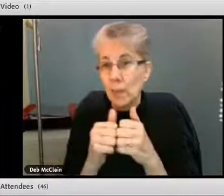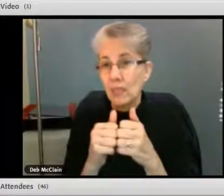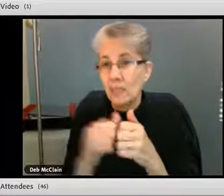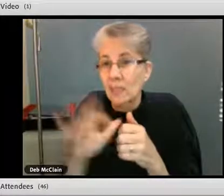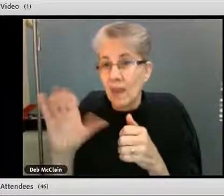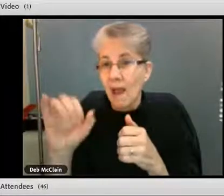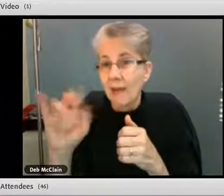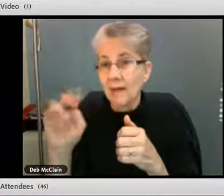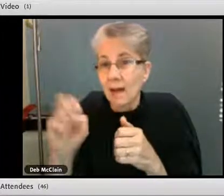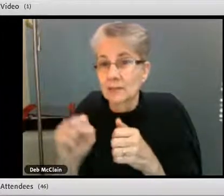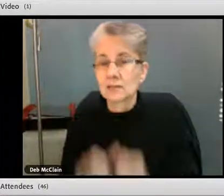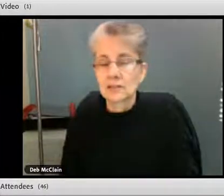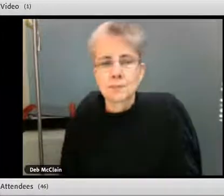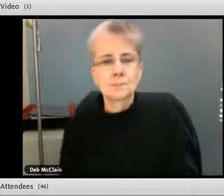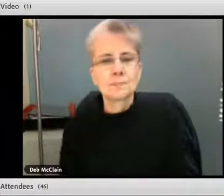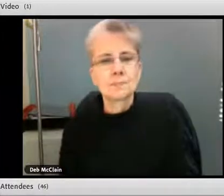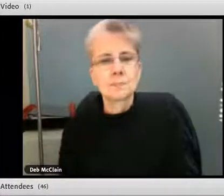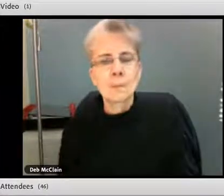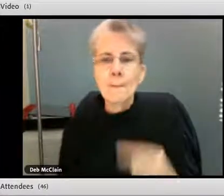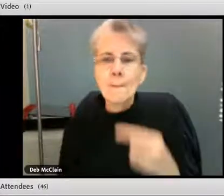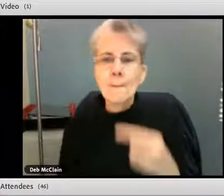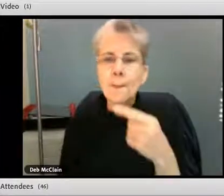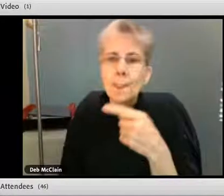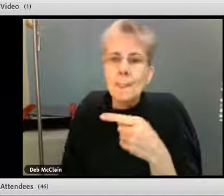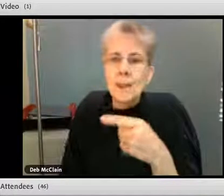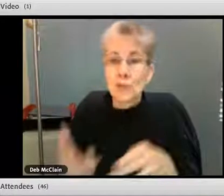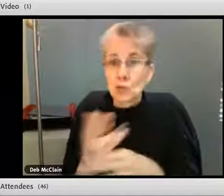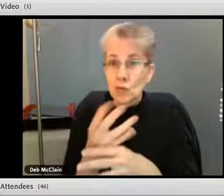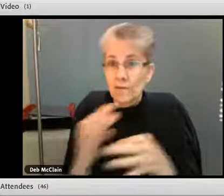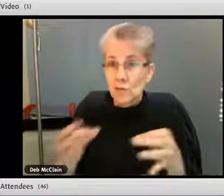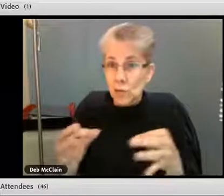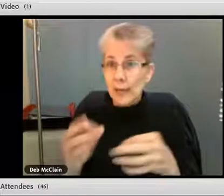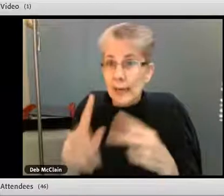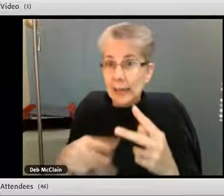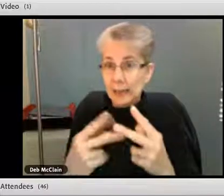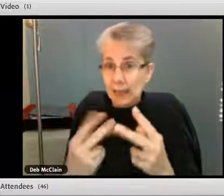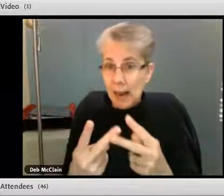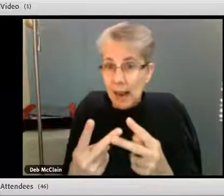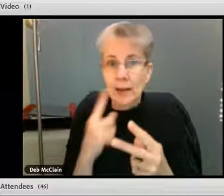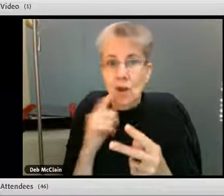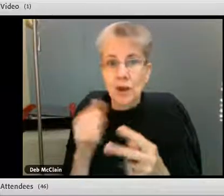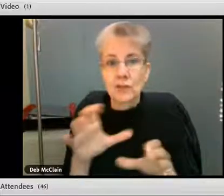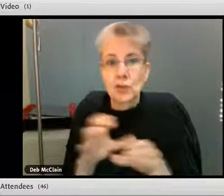And if you use the free version, all you have to do is have an attribution somewhere on your site.